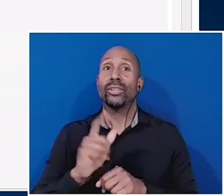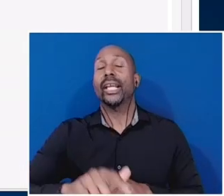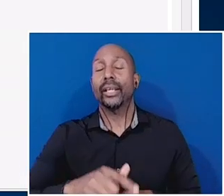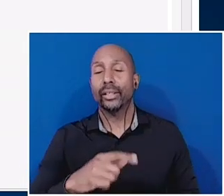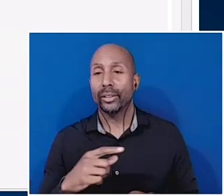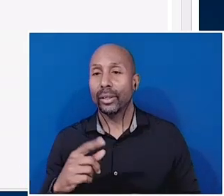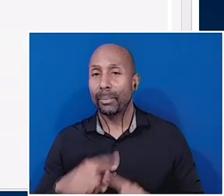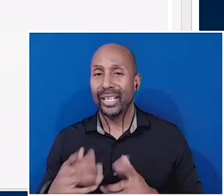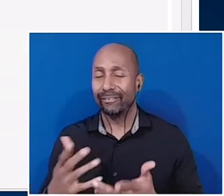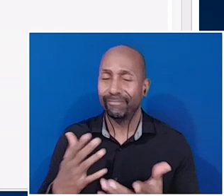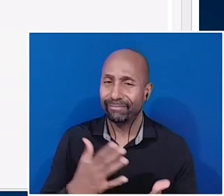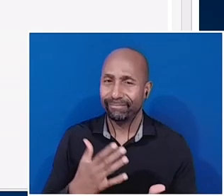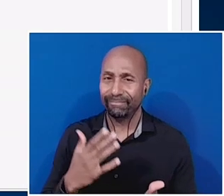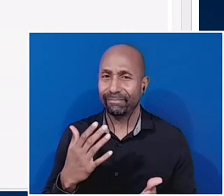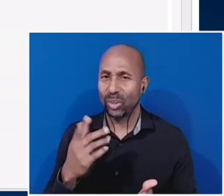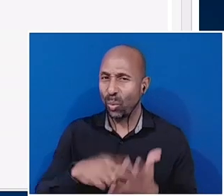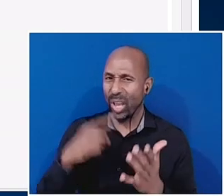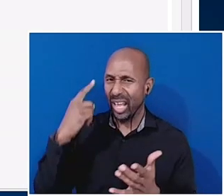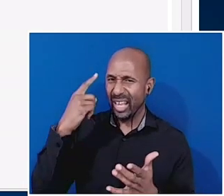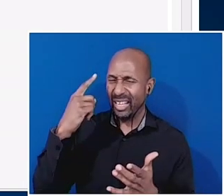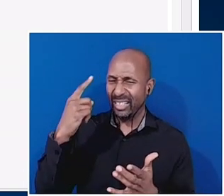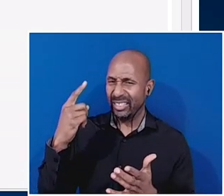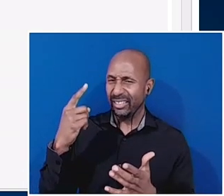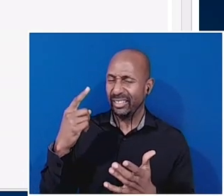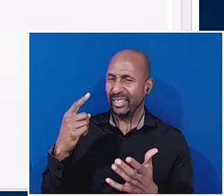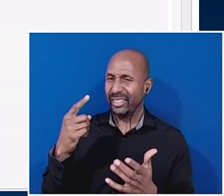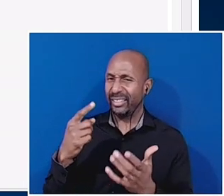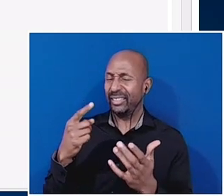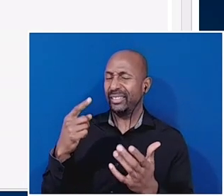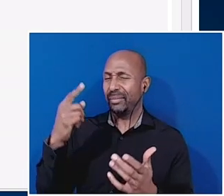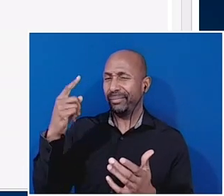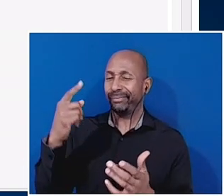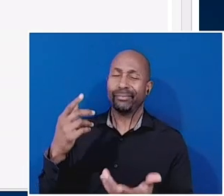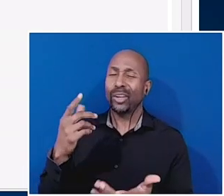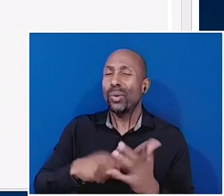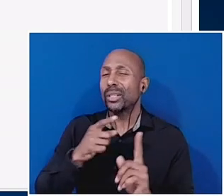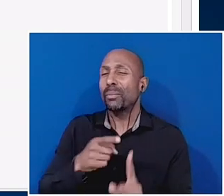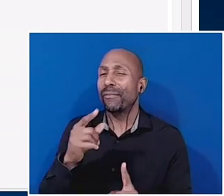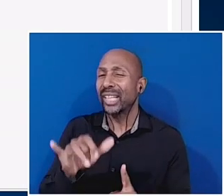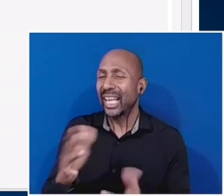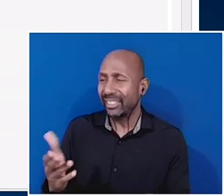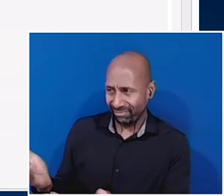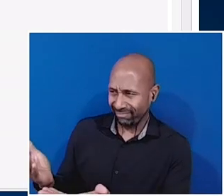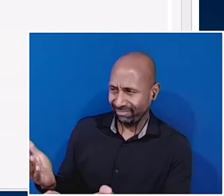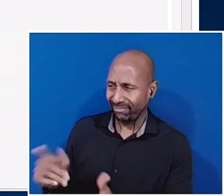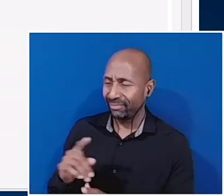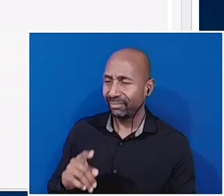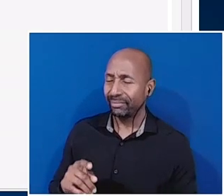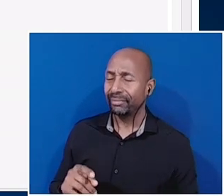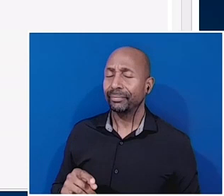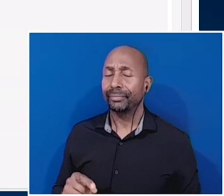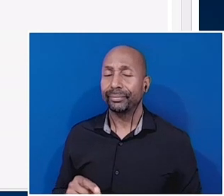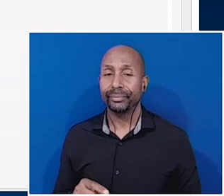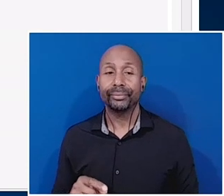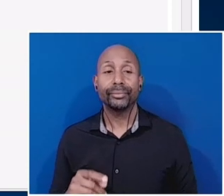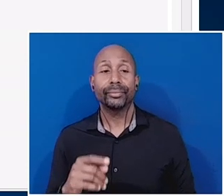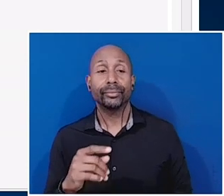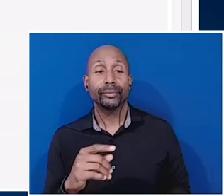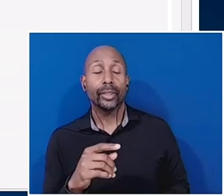Yeah, I think the first- again, the first step here is again, to have, you know, to have the teach out plan available there in